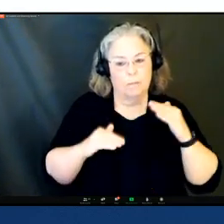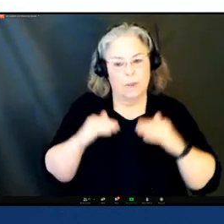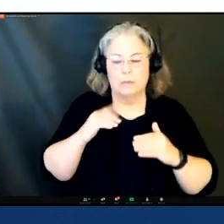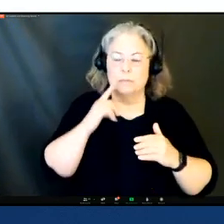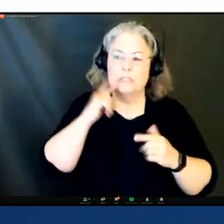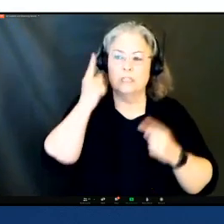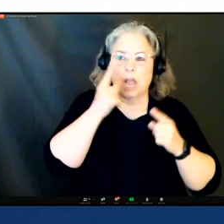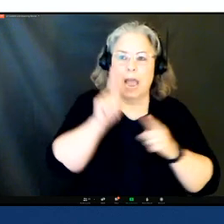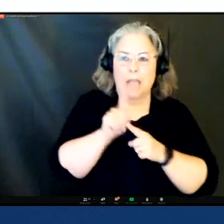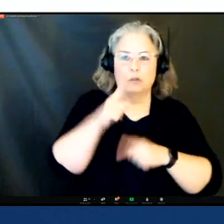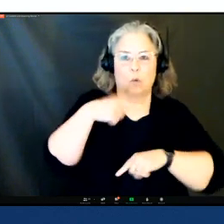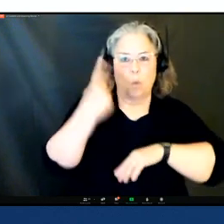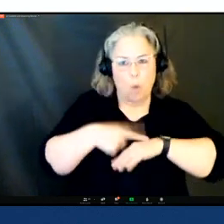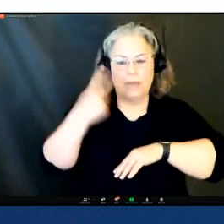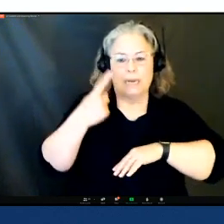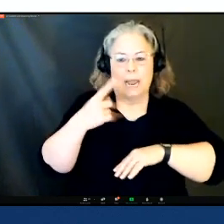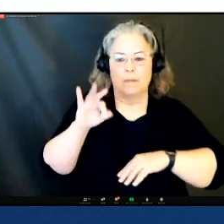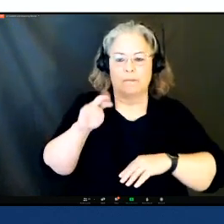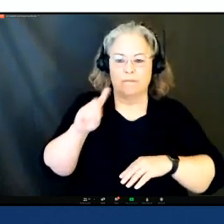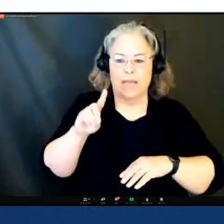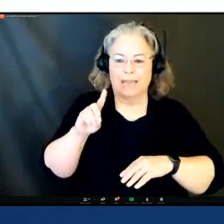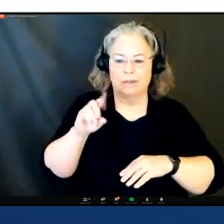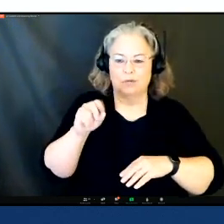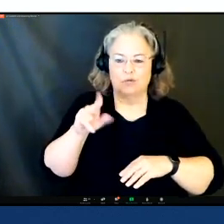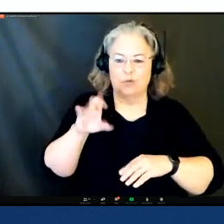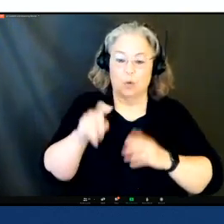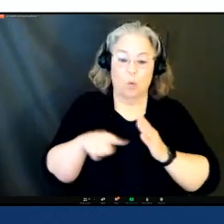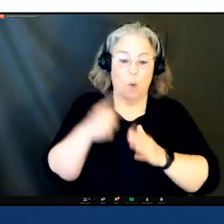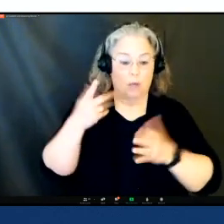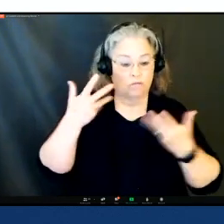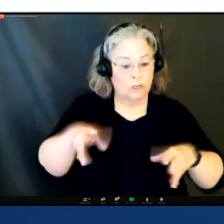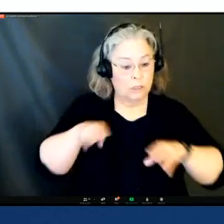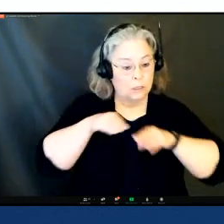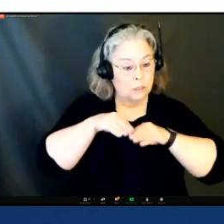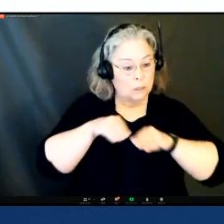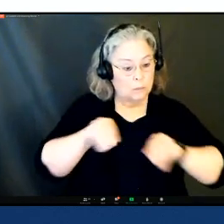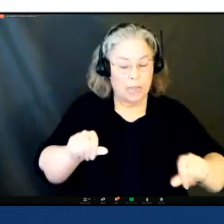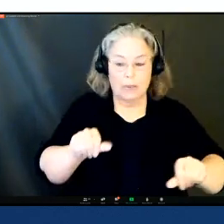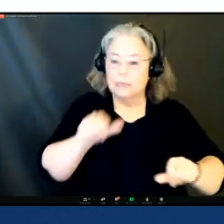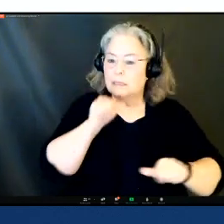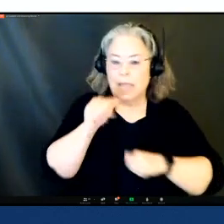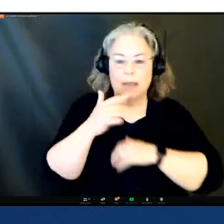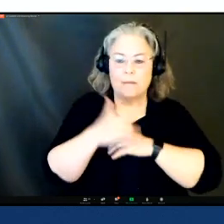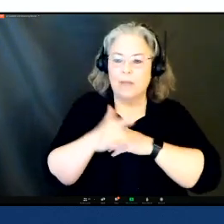That means that once it is spent it, it's not available for future your expenditures.